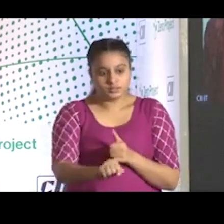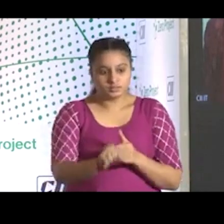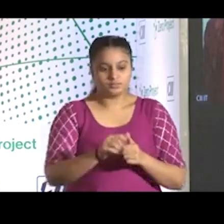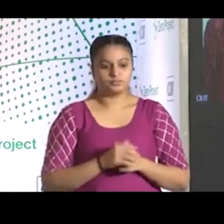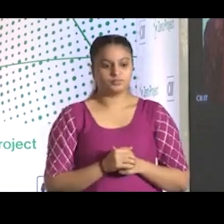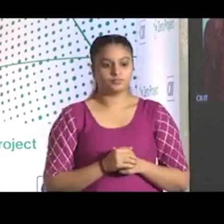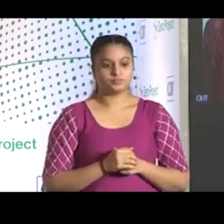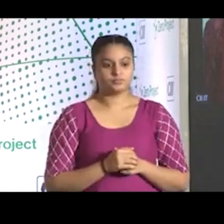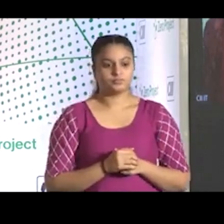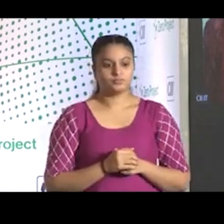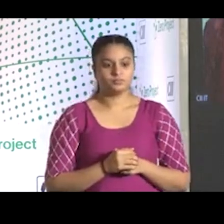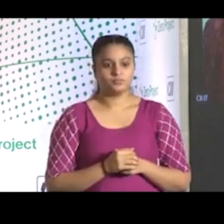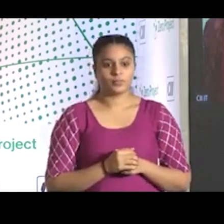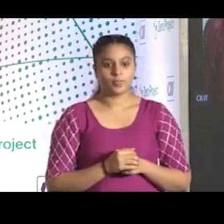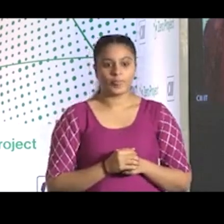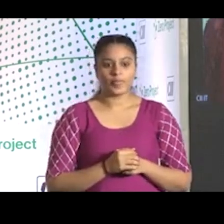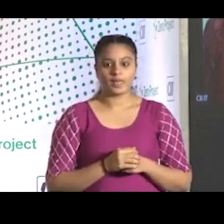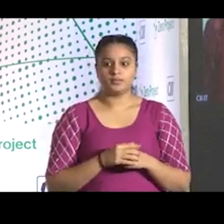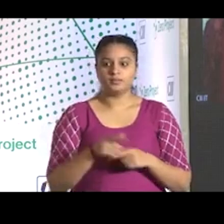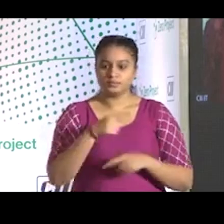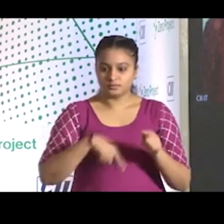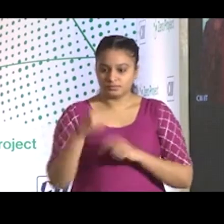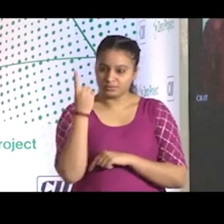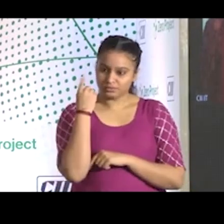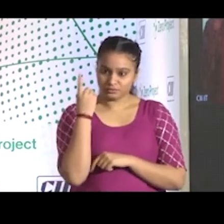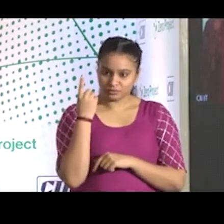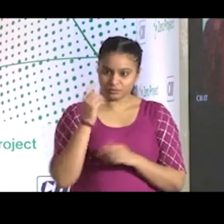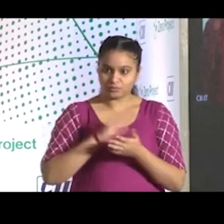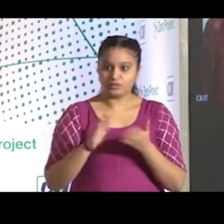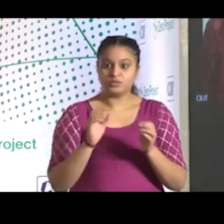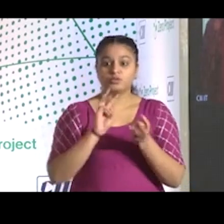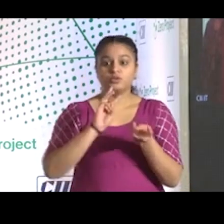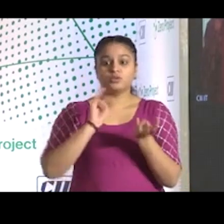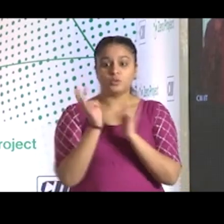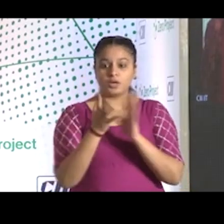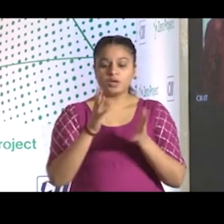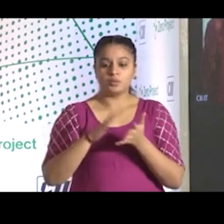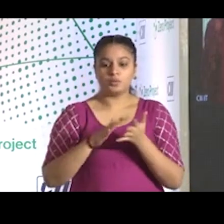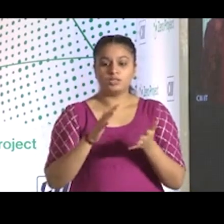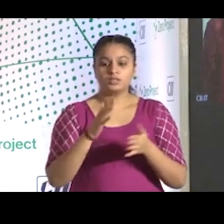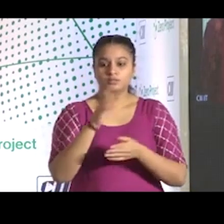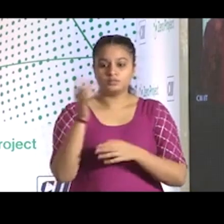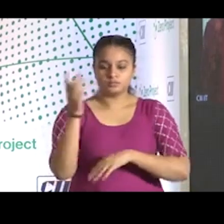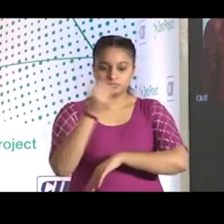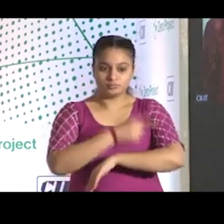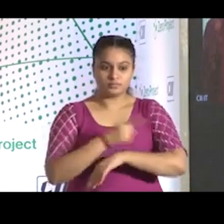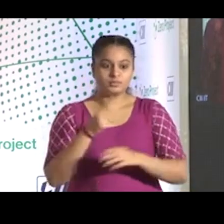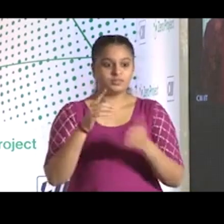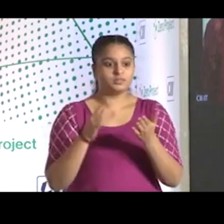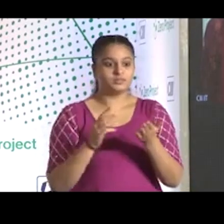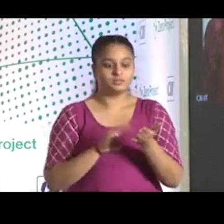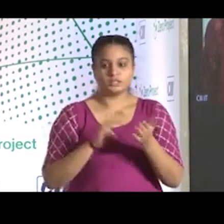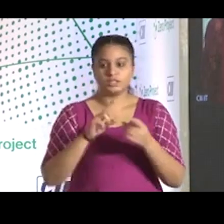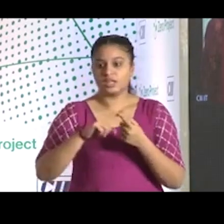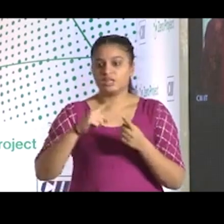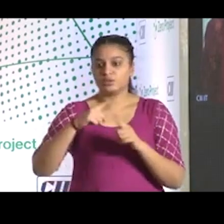We use this year project, as you have heard yesterday, we are a global, systemic global network, a global ecosystem.